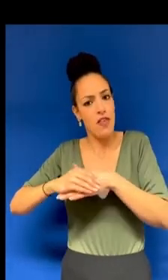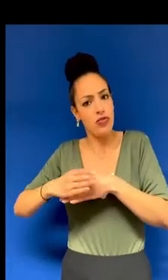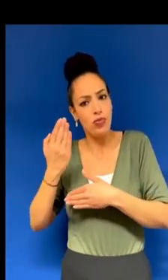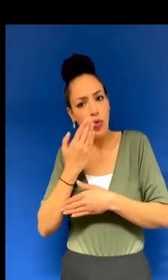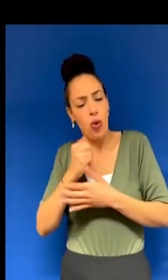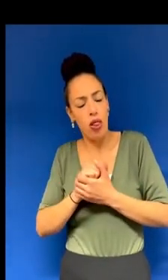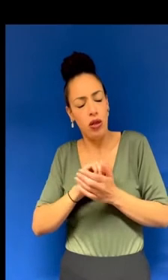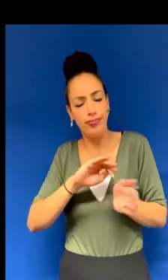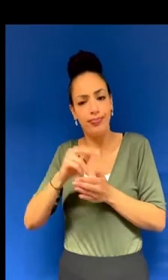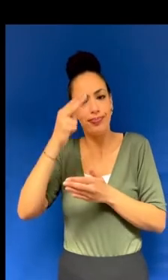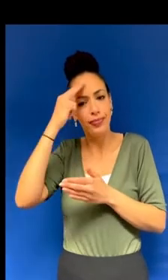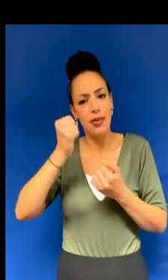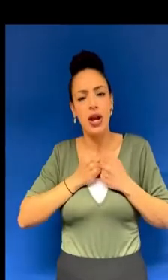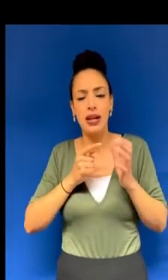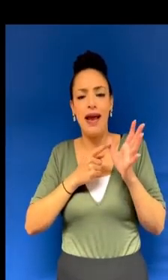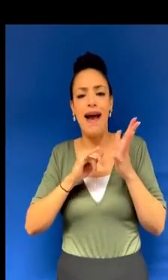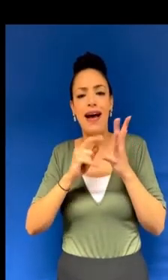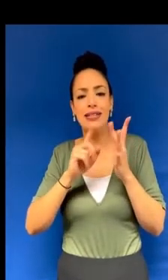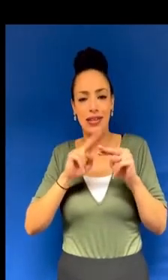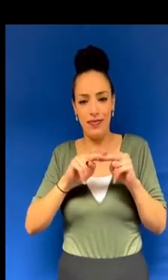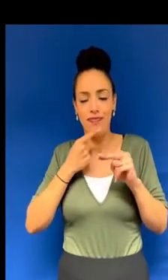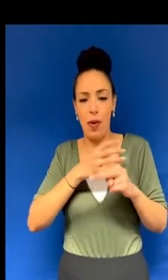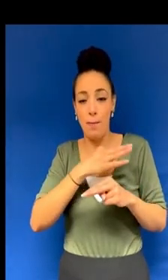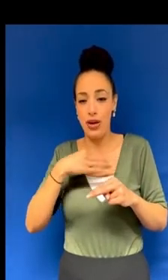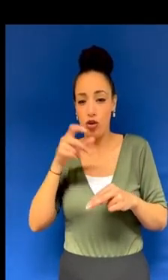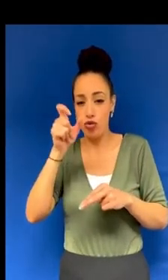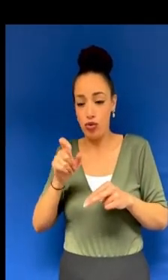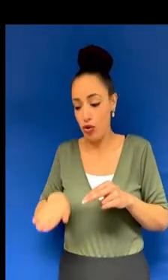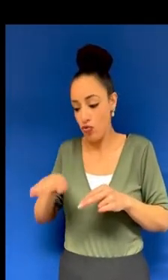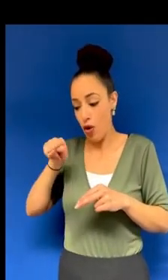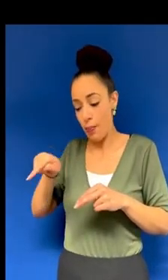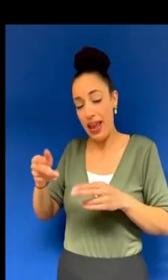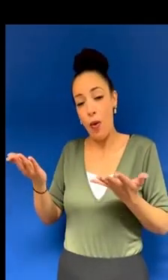house is like winning the lottery. So what options does that give everyone that i know from school,